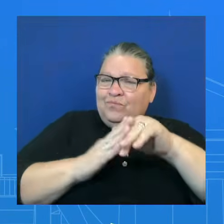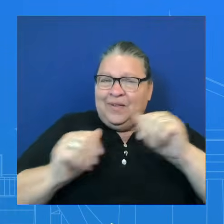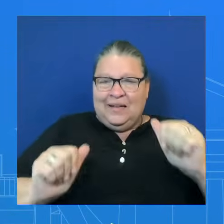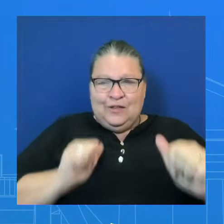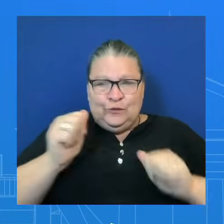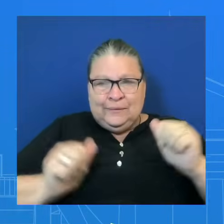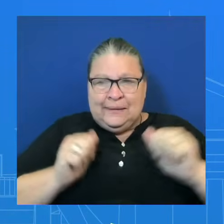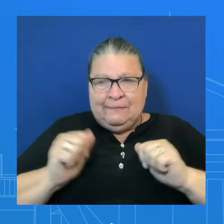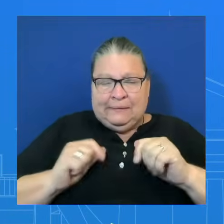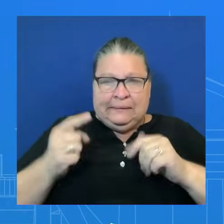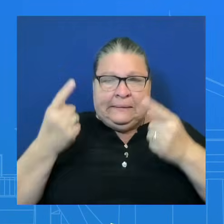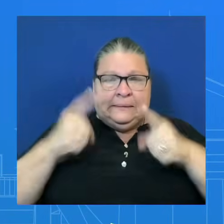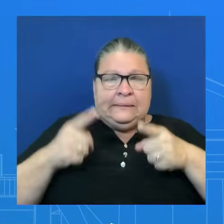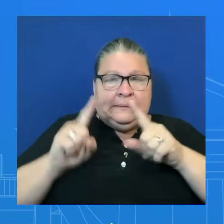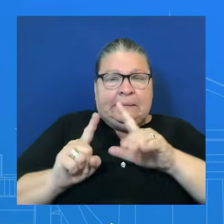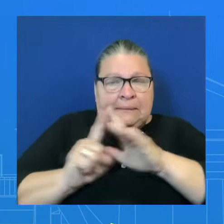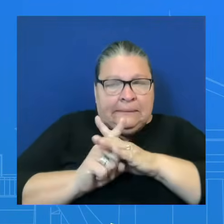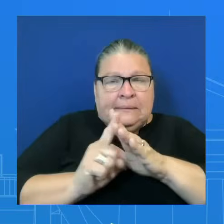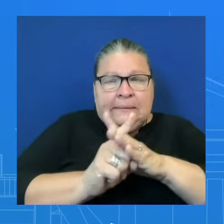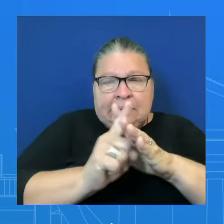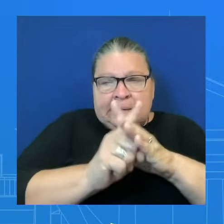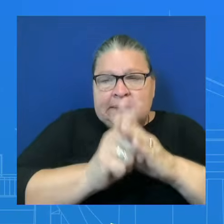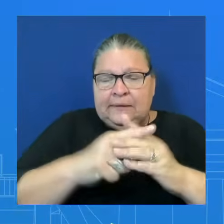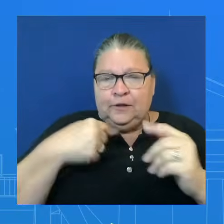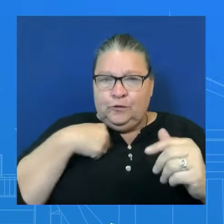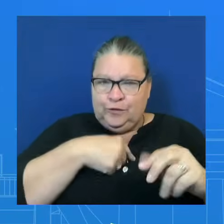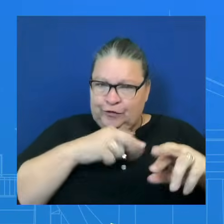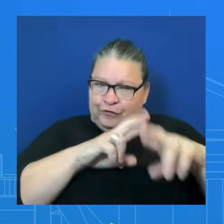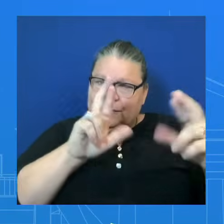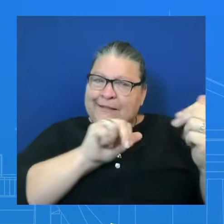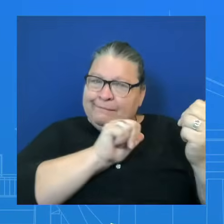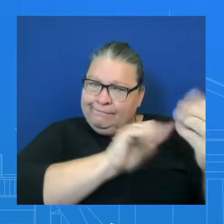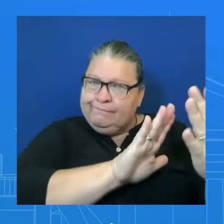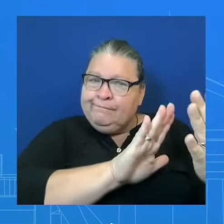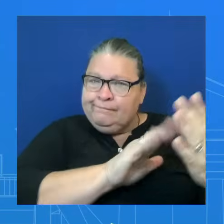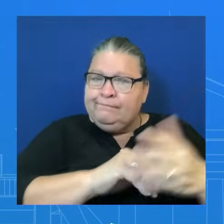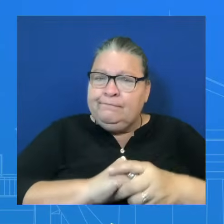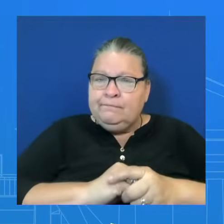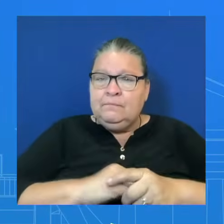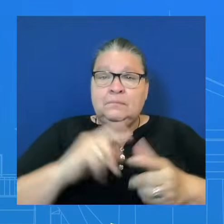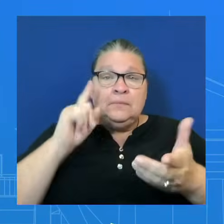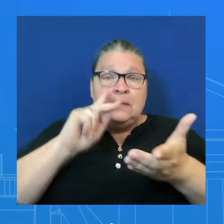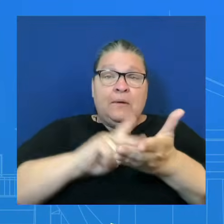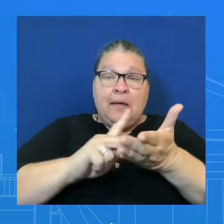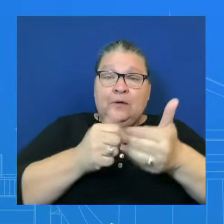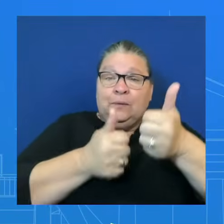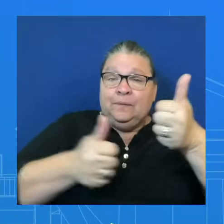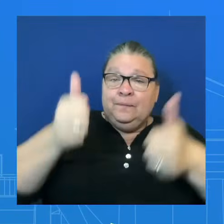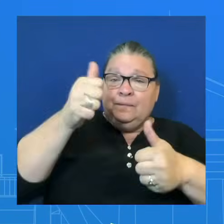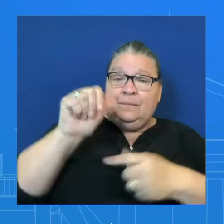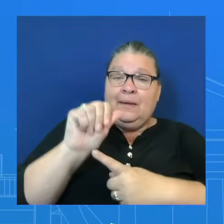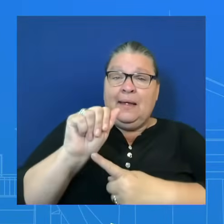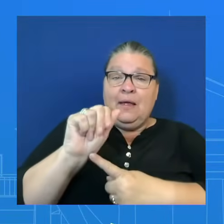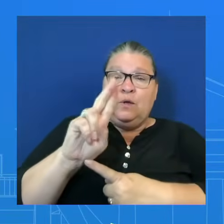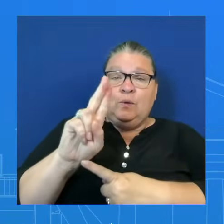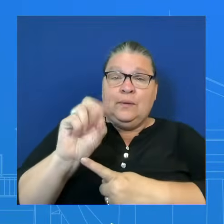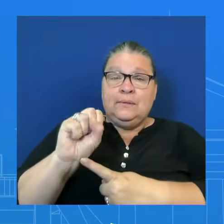You heard Secretary Austin speak to that out at the Shangri-La Dialogue just this past weekend. And we're going to continue to keep the lines open